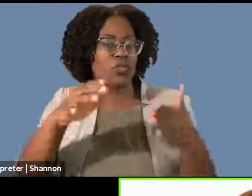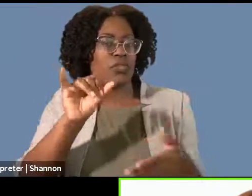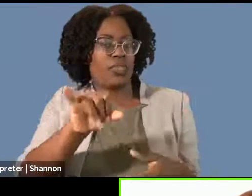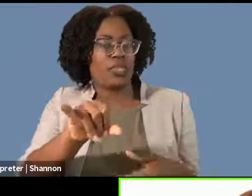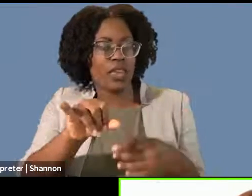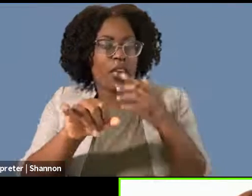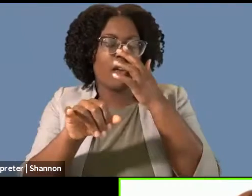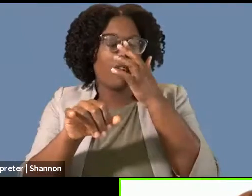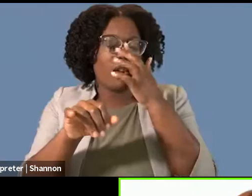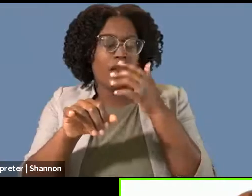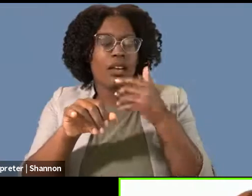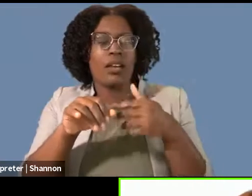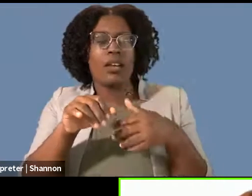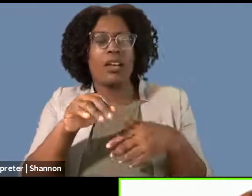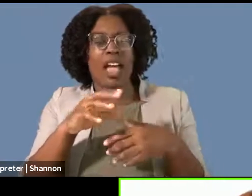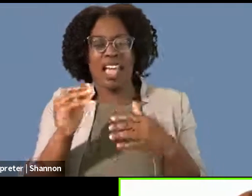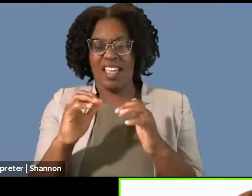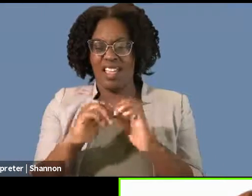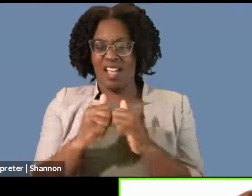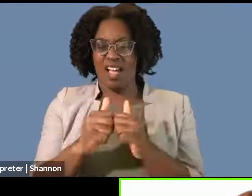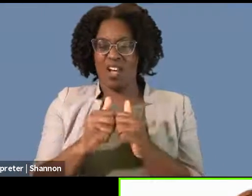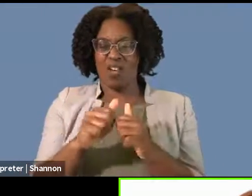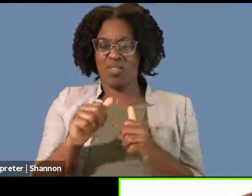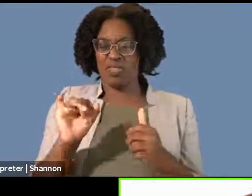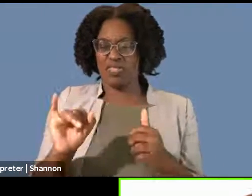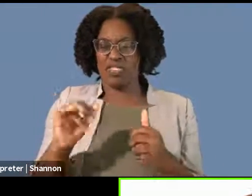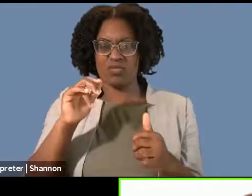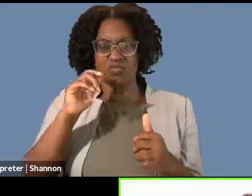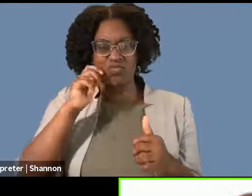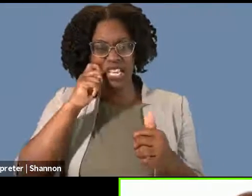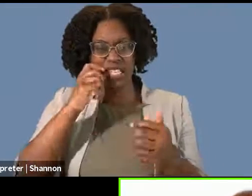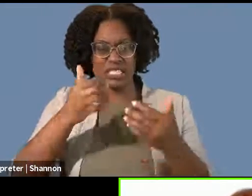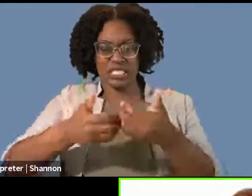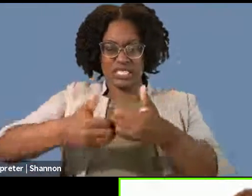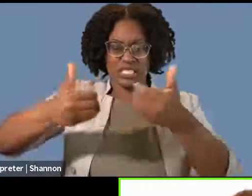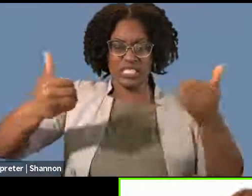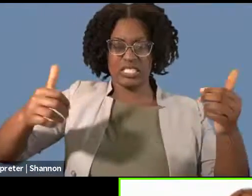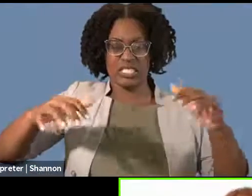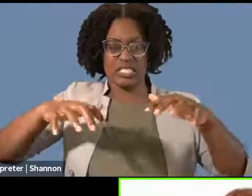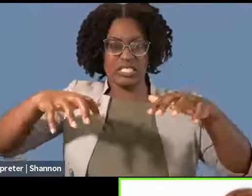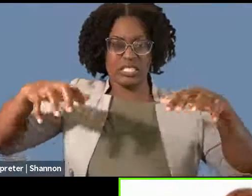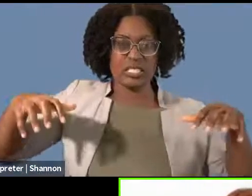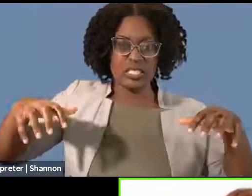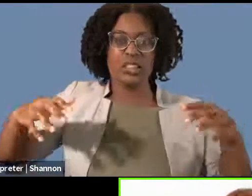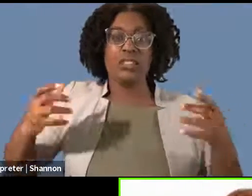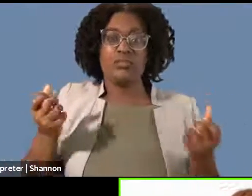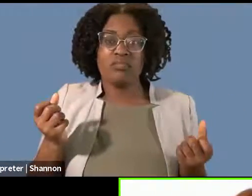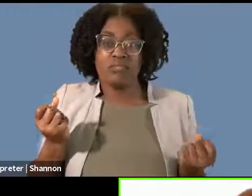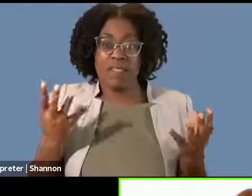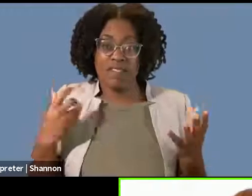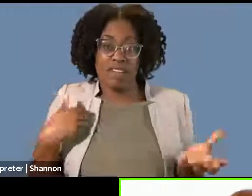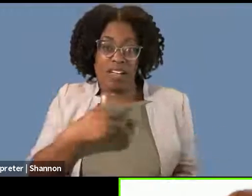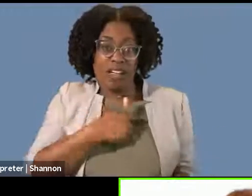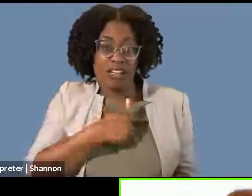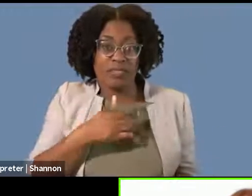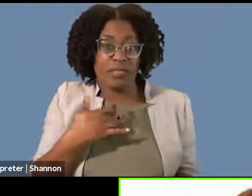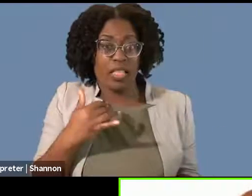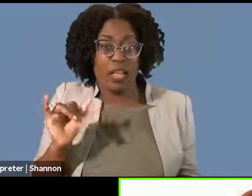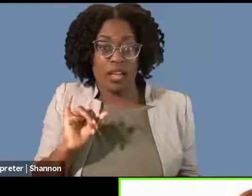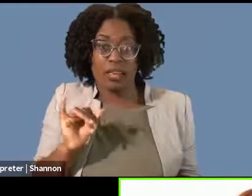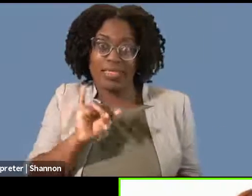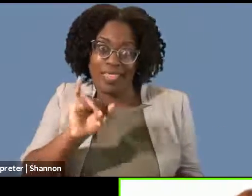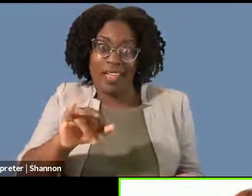think it is important so many of us grow up and we live on opposite side of the highway because of,